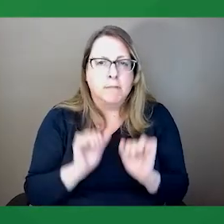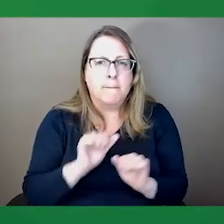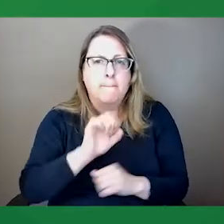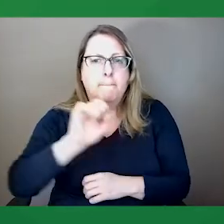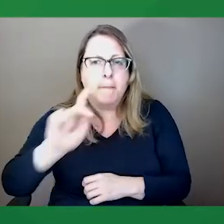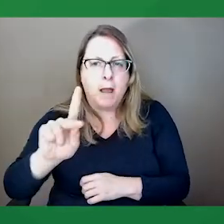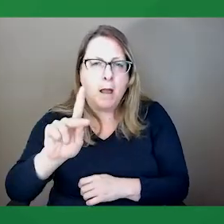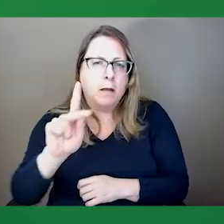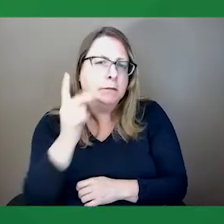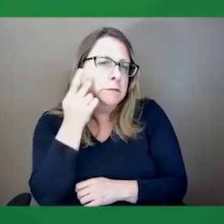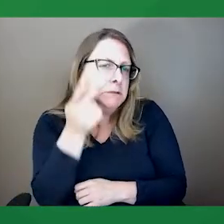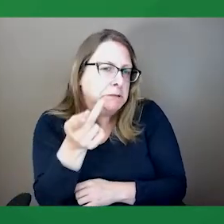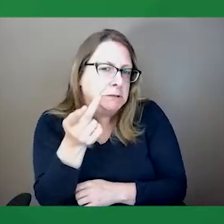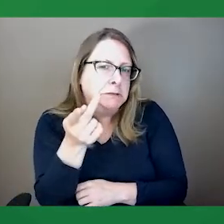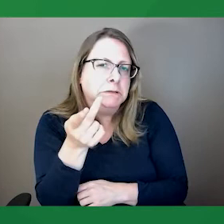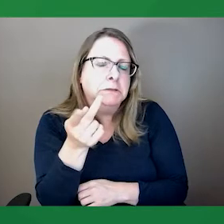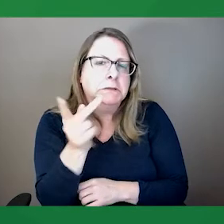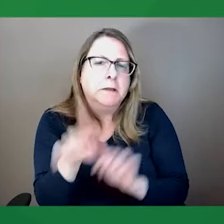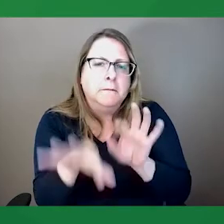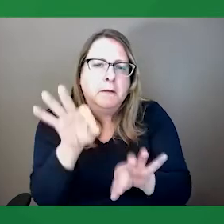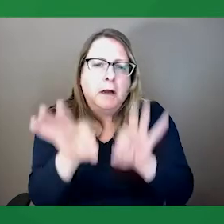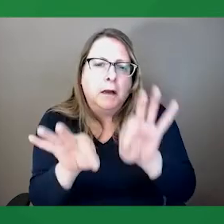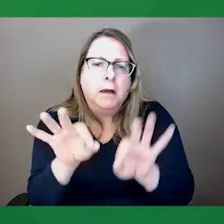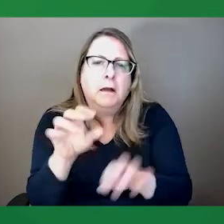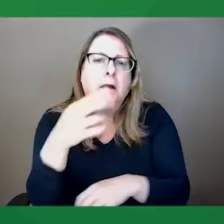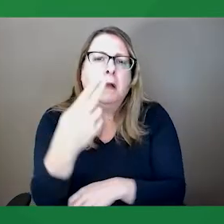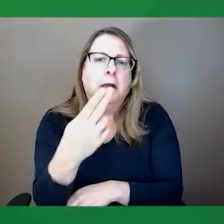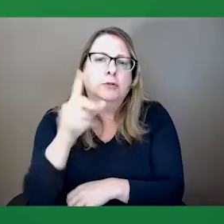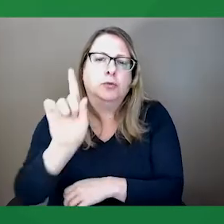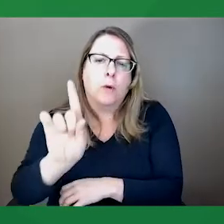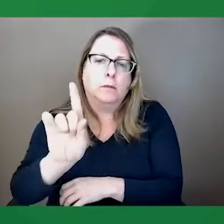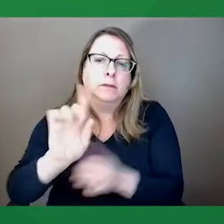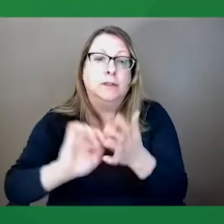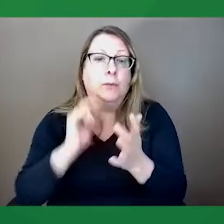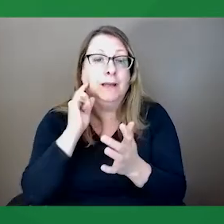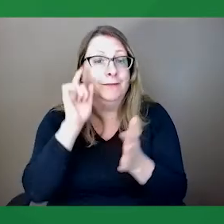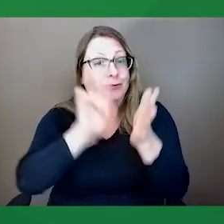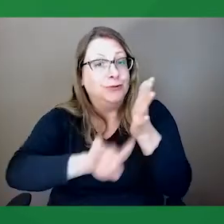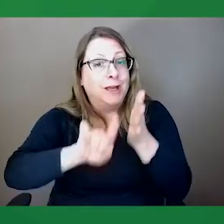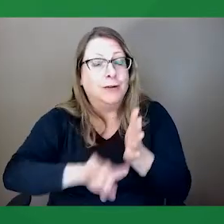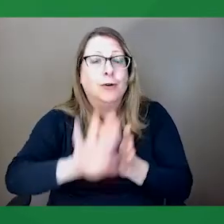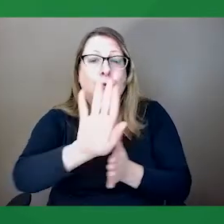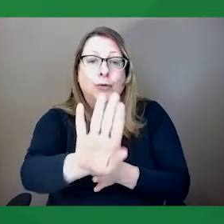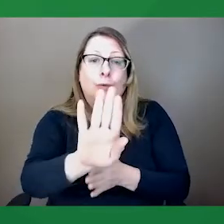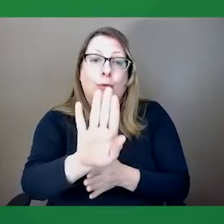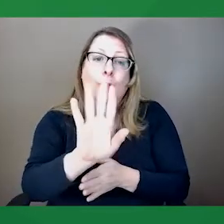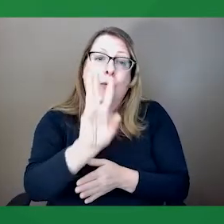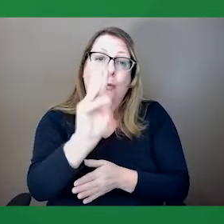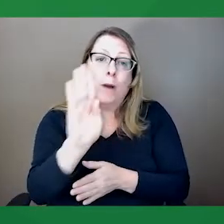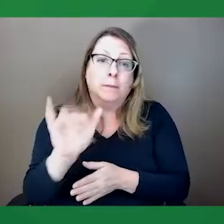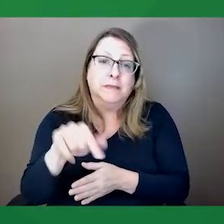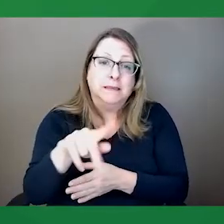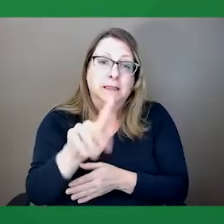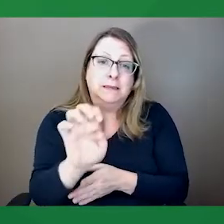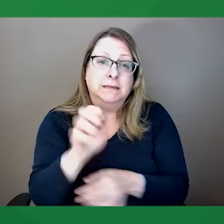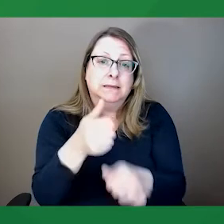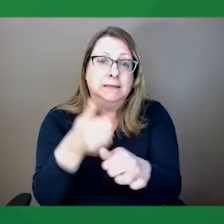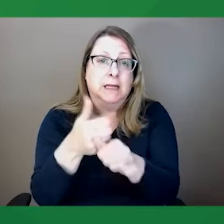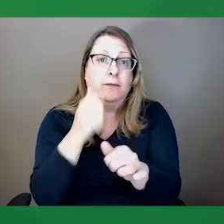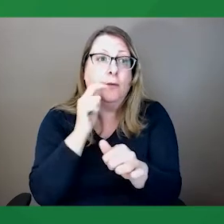I will ask you to go home and check and try to find what is the H1 in all of the homepages should you frequently go to.